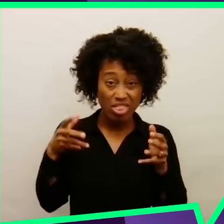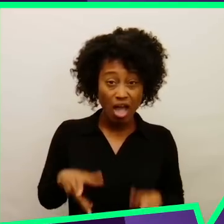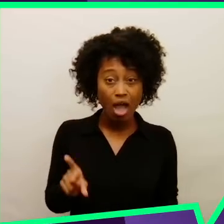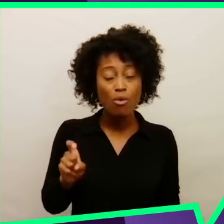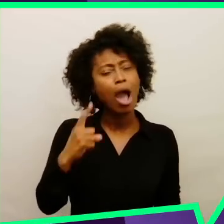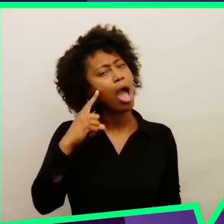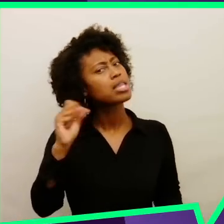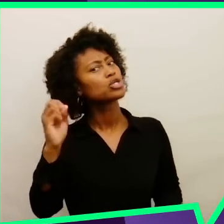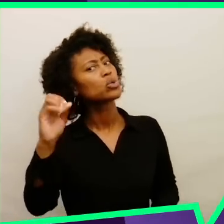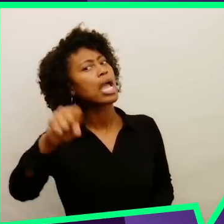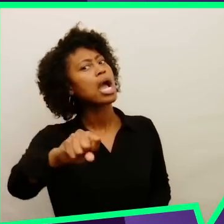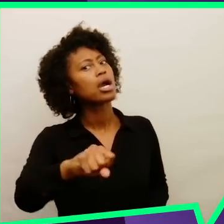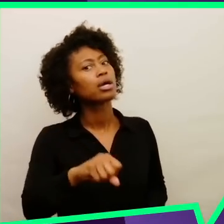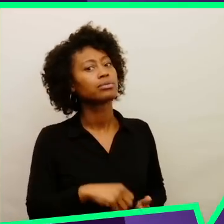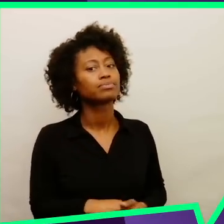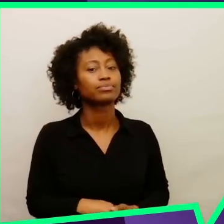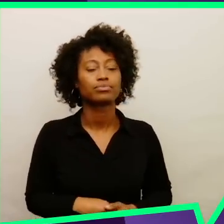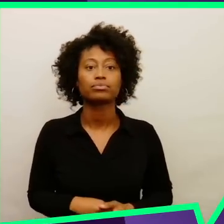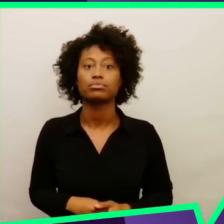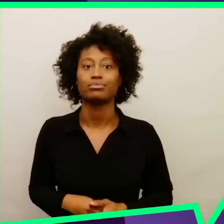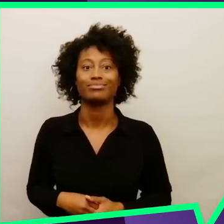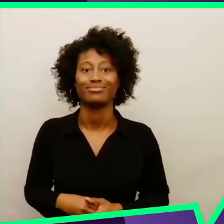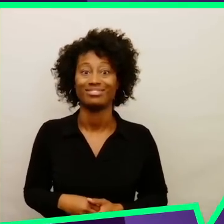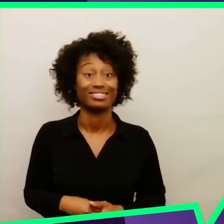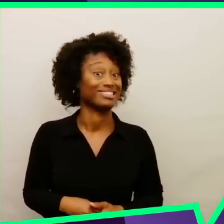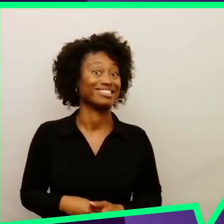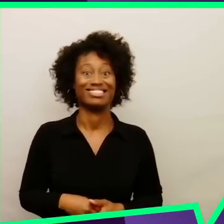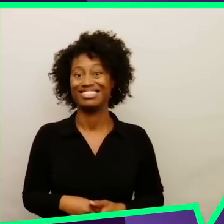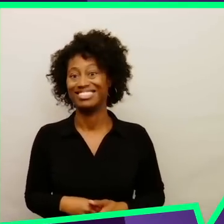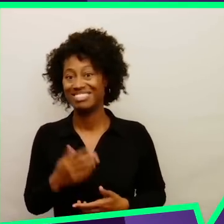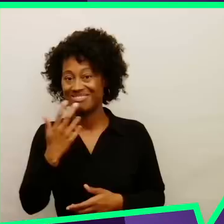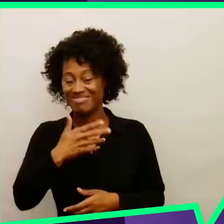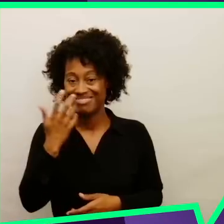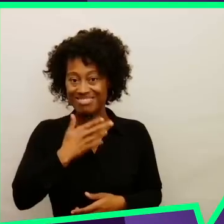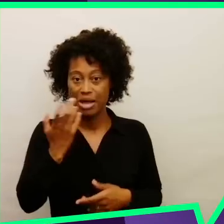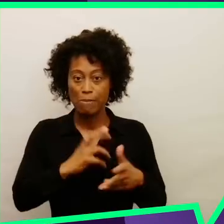Oh, my gosh. That was a hostile takeover, if I ever did see one.